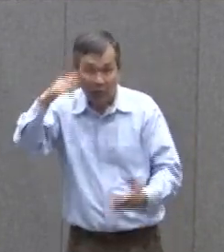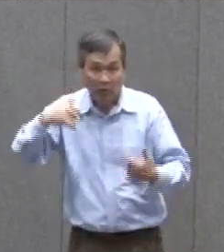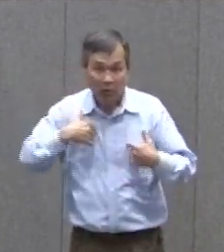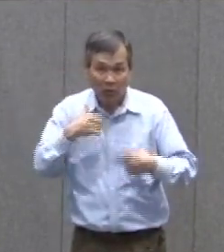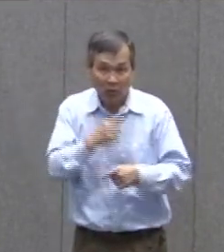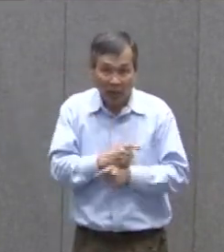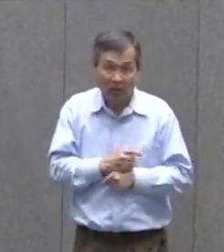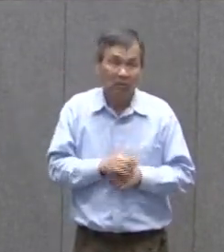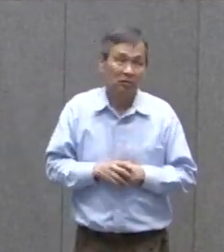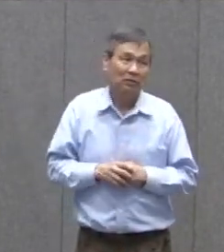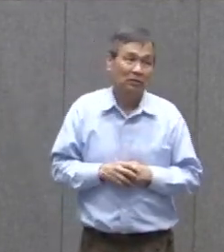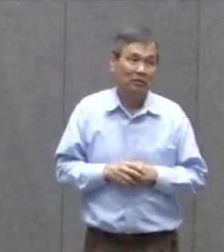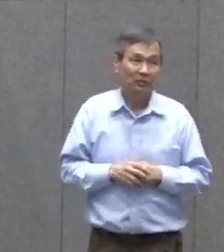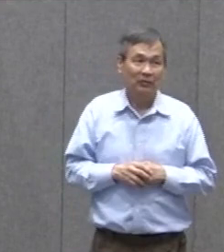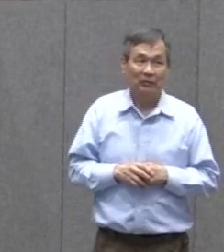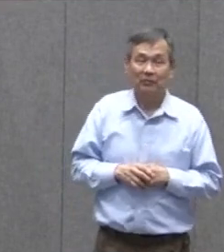That's one's on the floor. I know exactly what that one is.